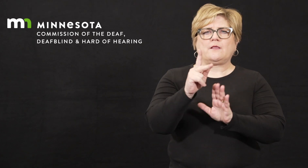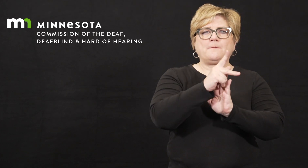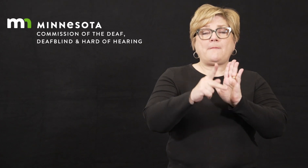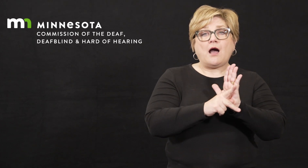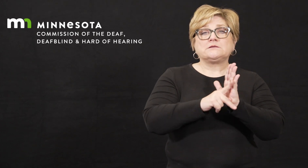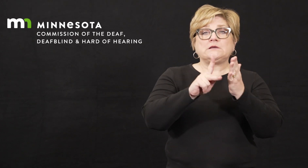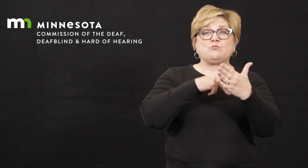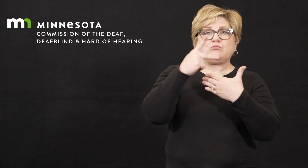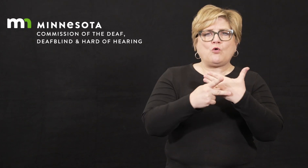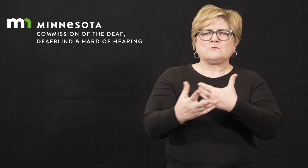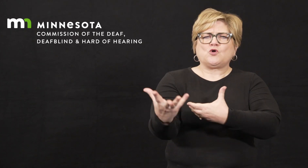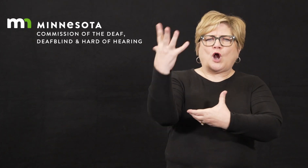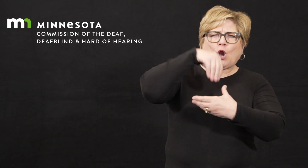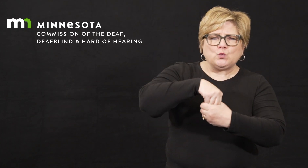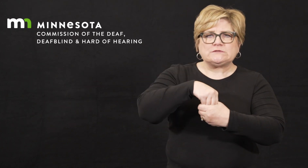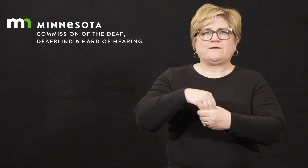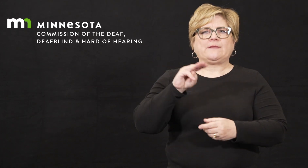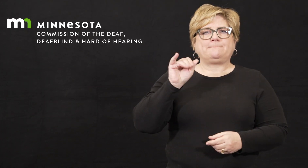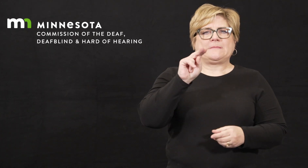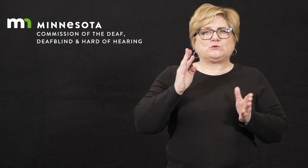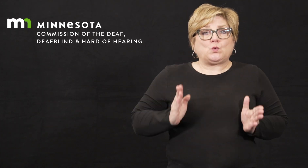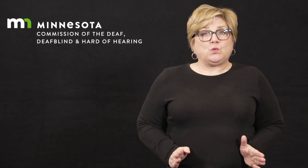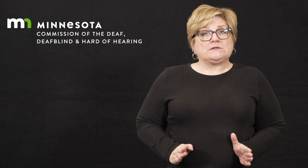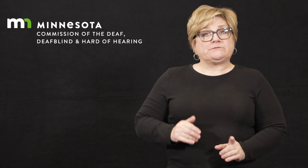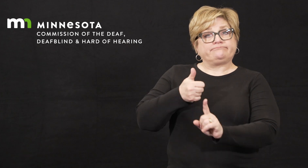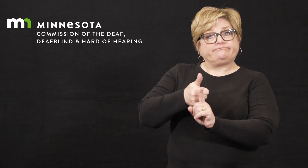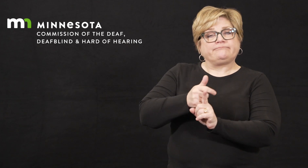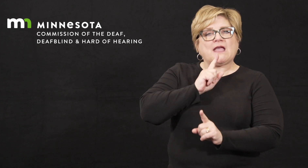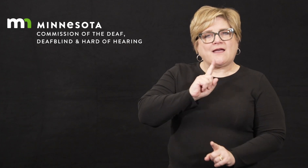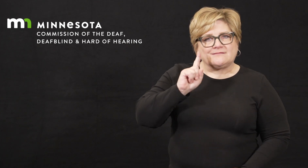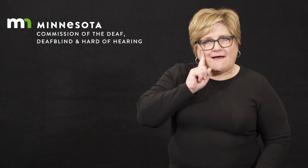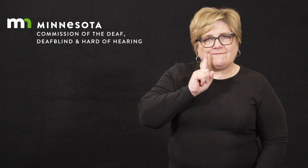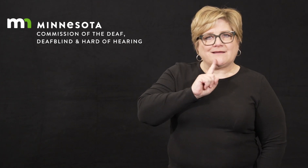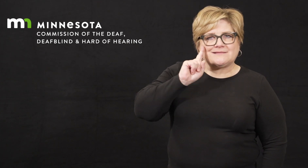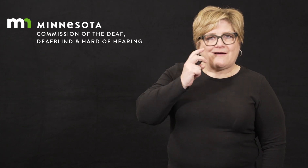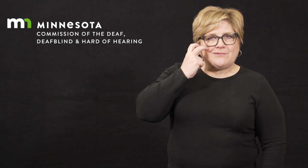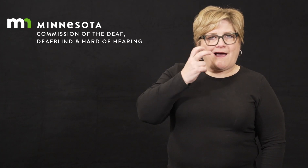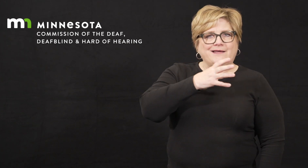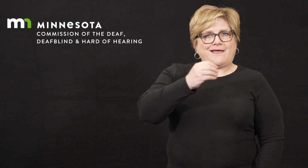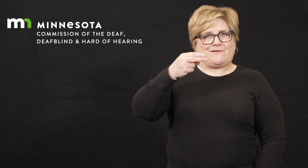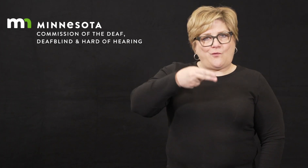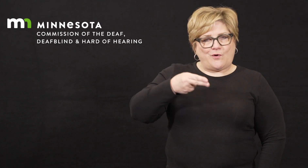their policies and programs are inclusive to Minnesotans who are deaf, deafblind, and hard of hearing.